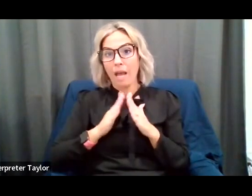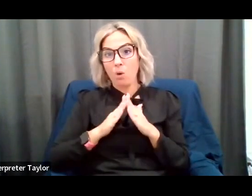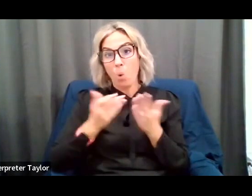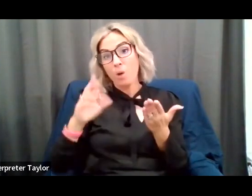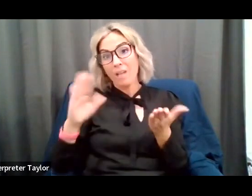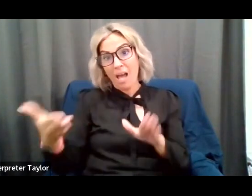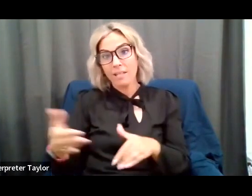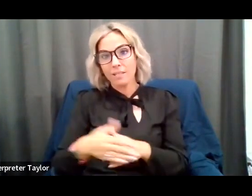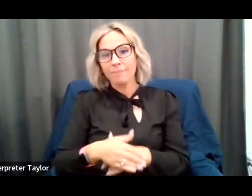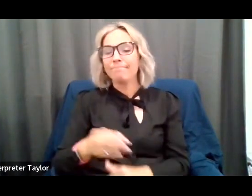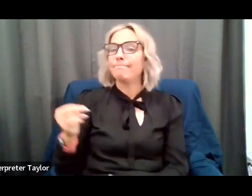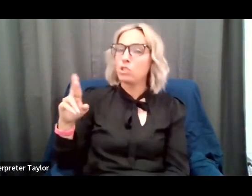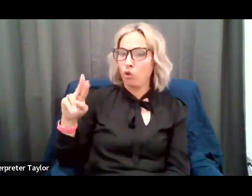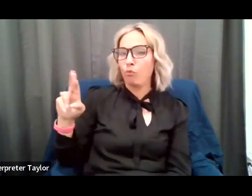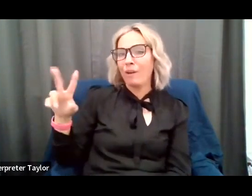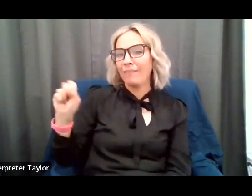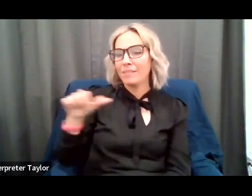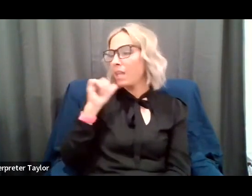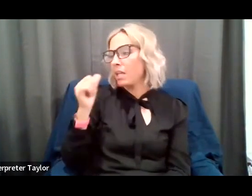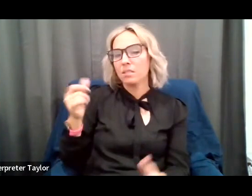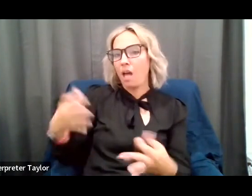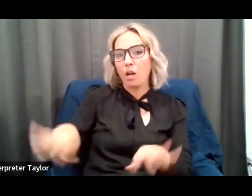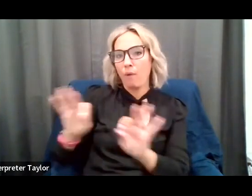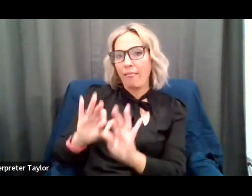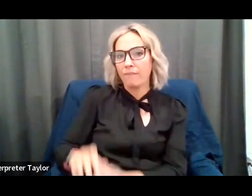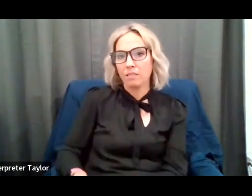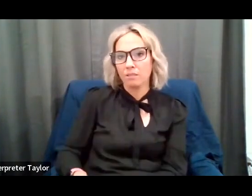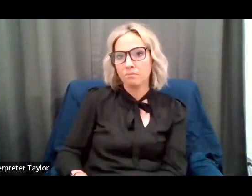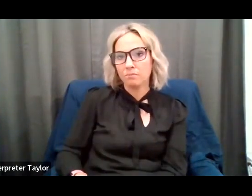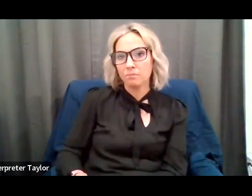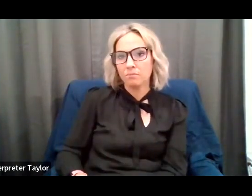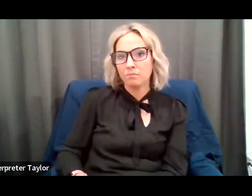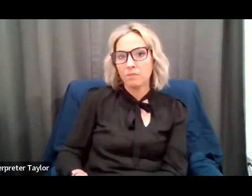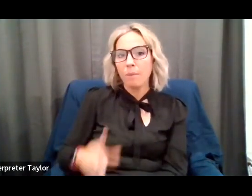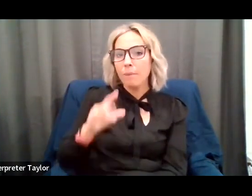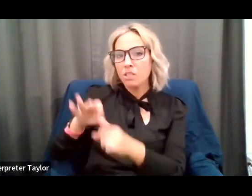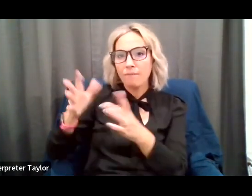Mr. Rives, that's an irrelevant point. It is, because the voters have voted.